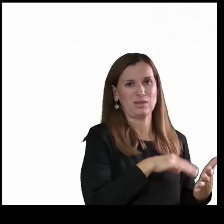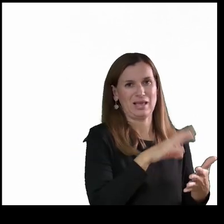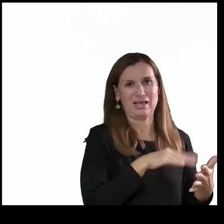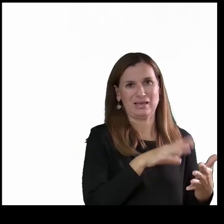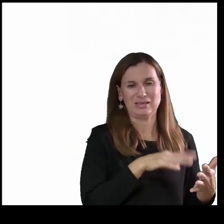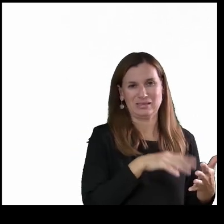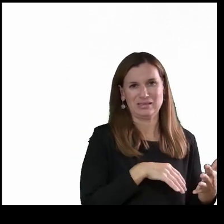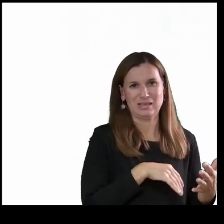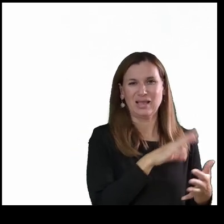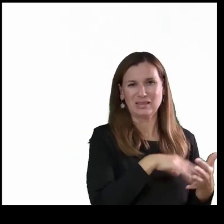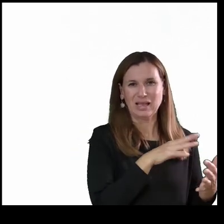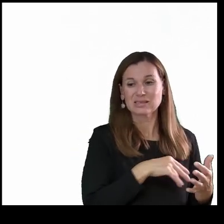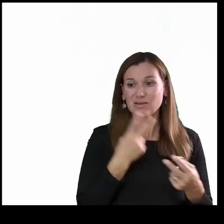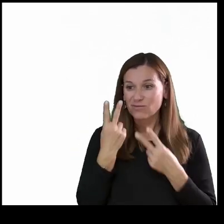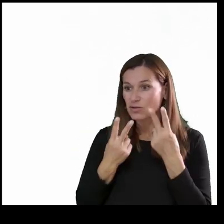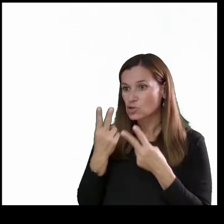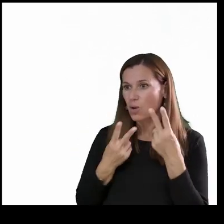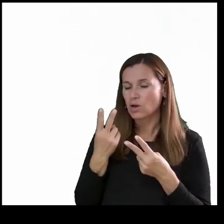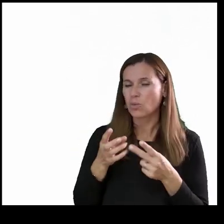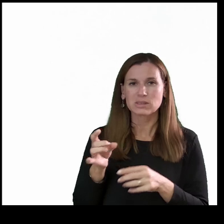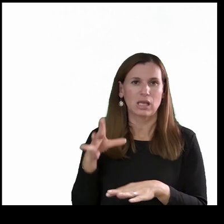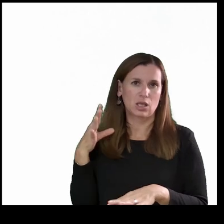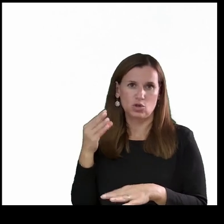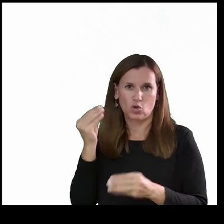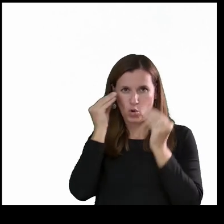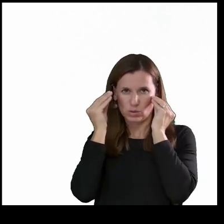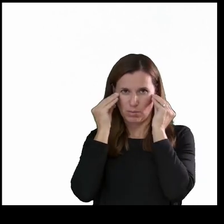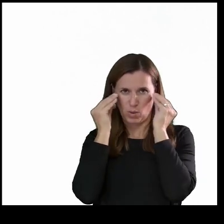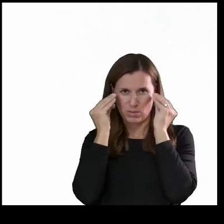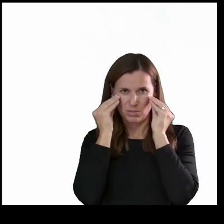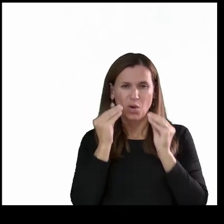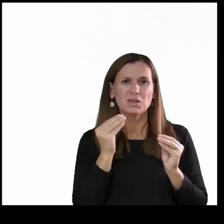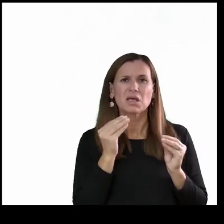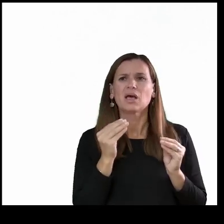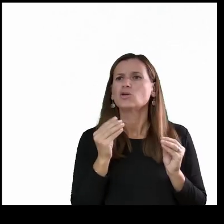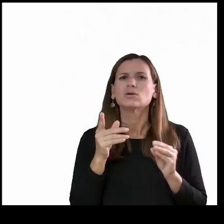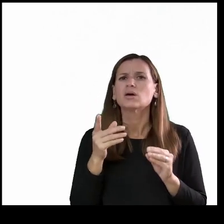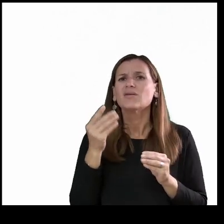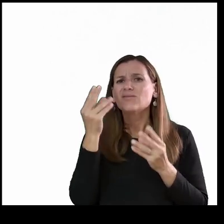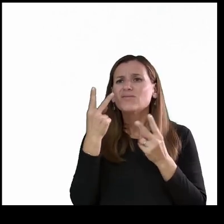Our vision is from the beginning. So it's